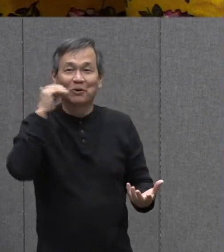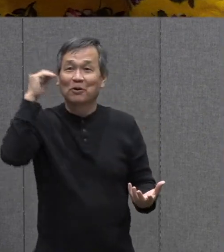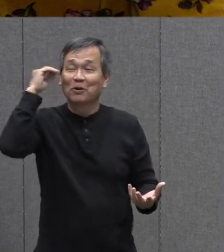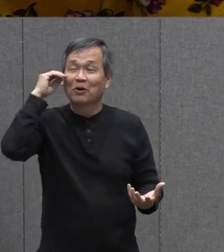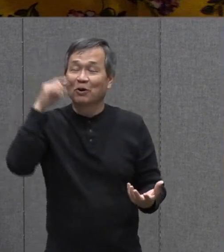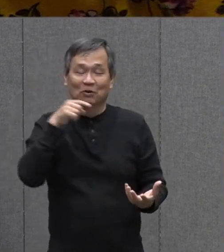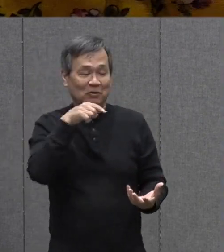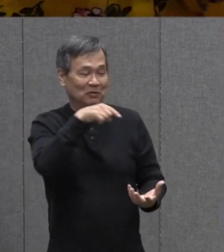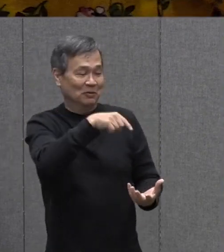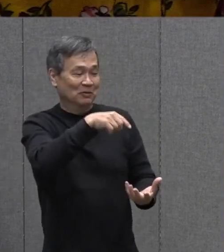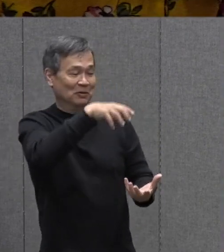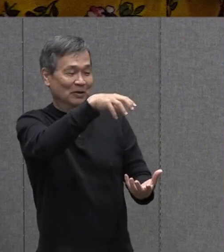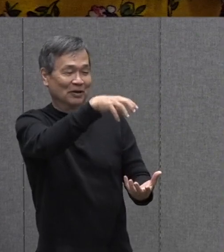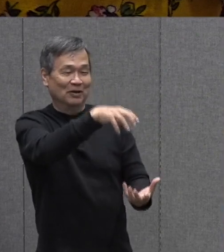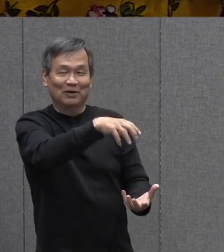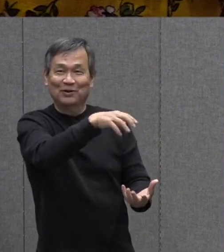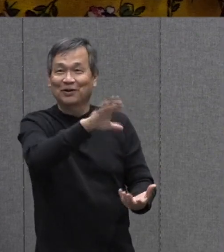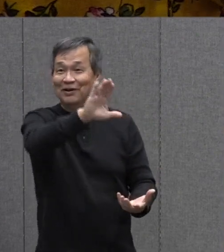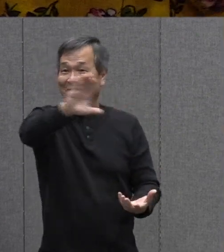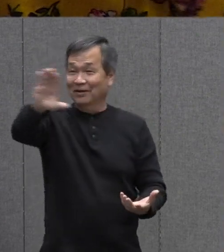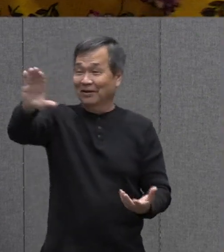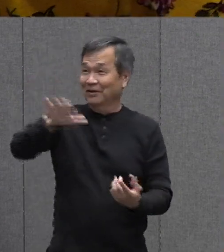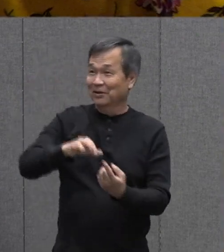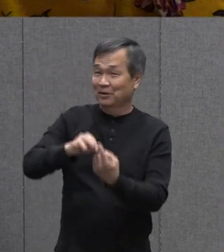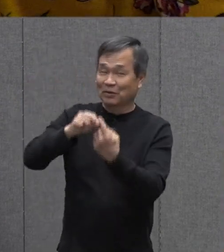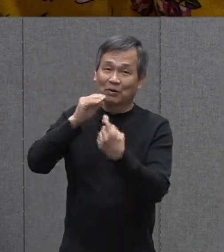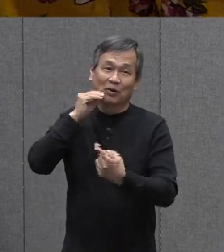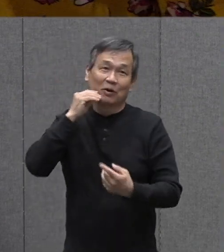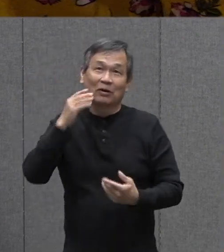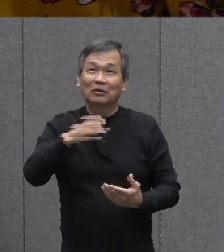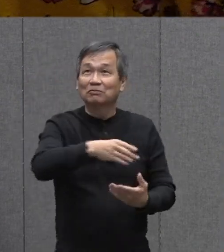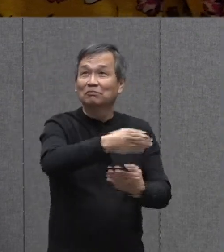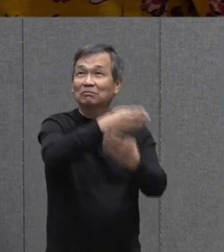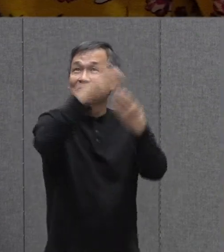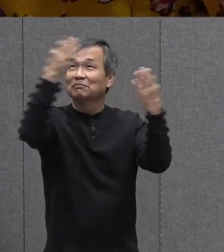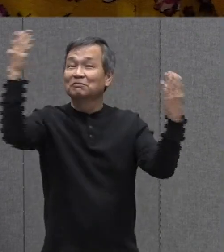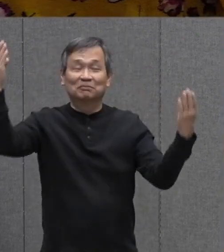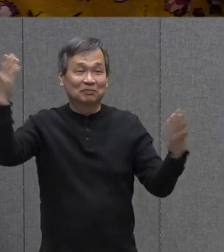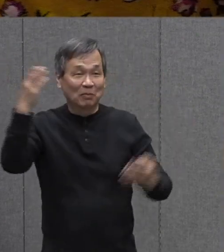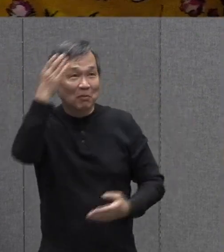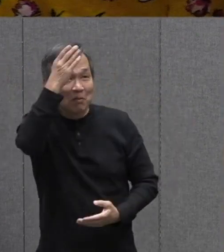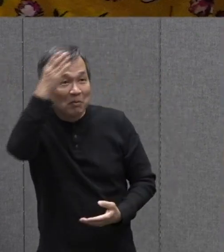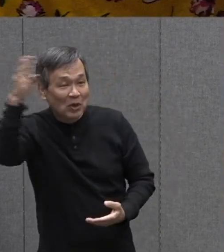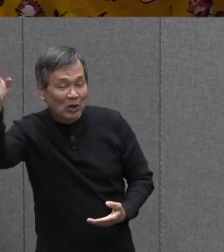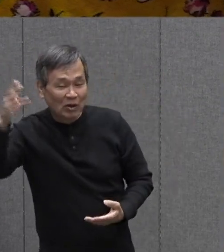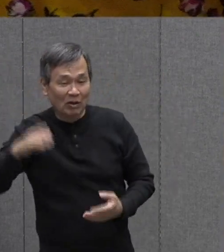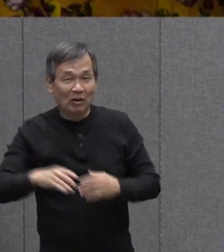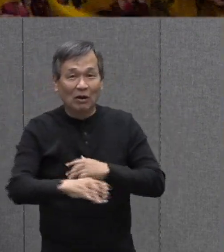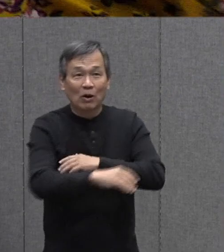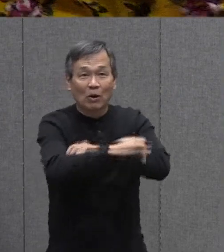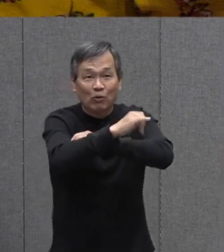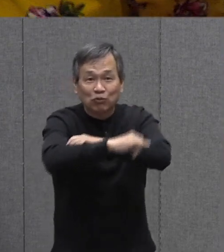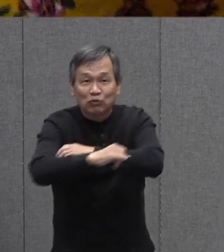"Earth is their special home. "Whales and sharks call the Earth their home,